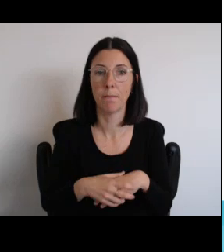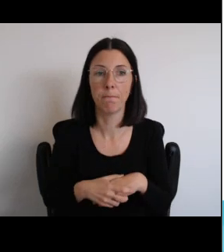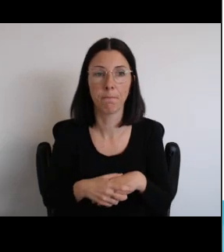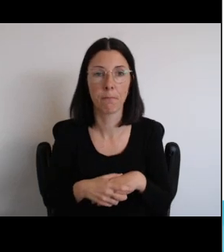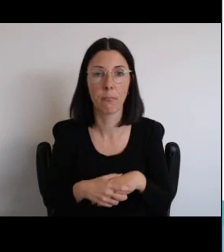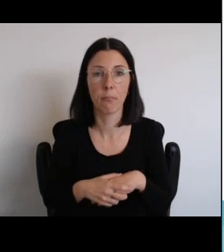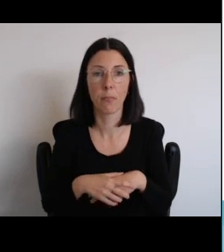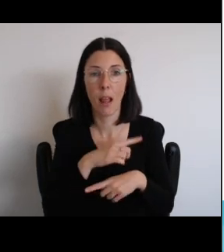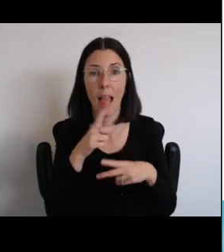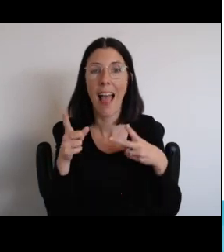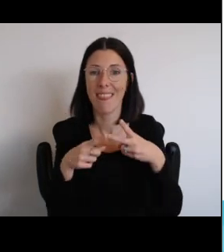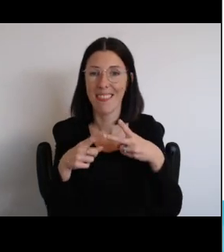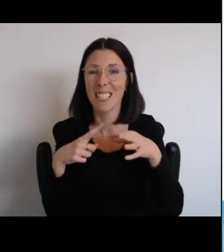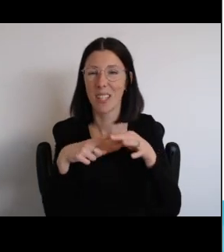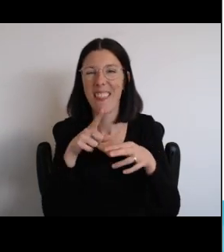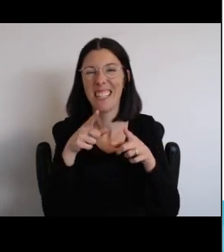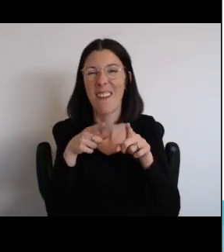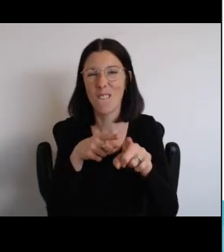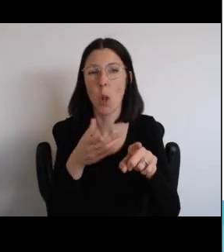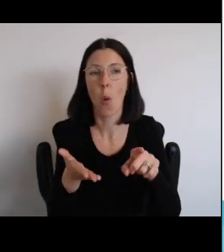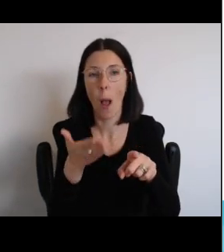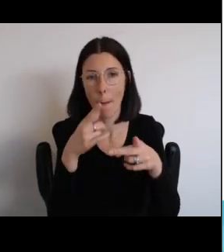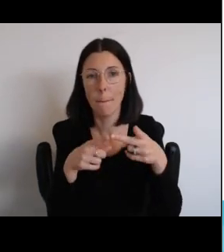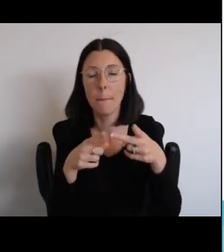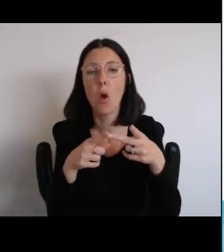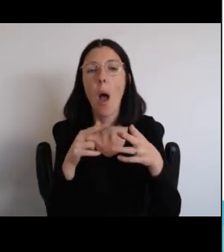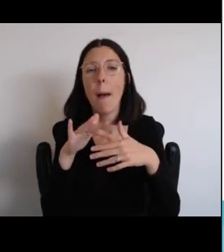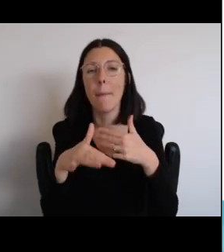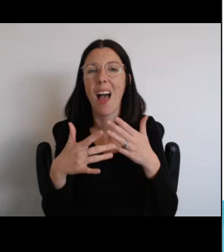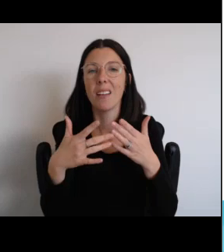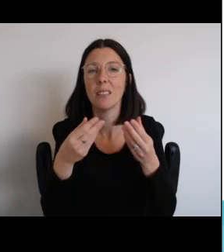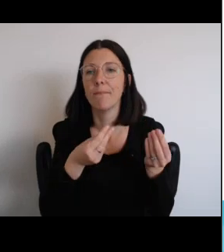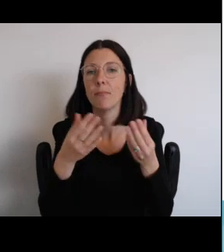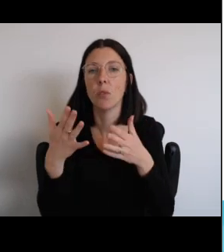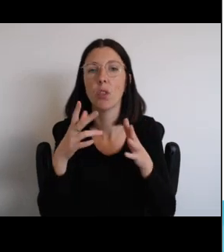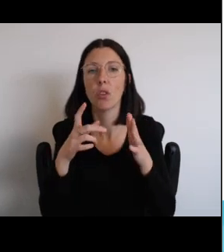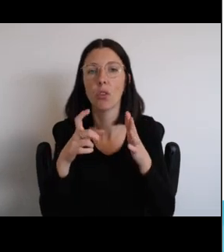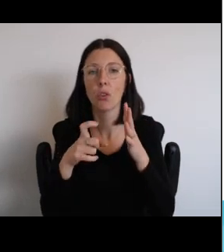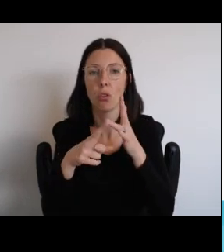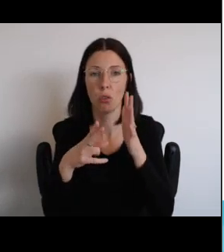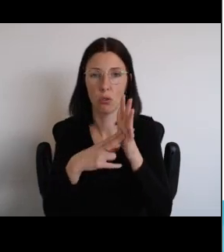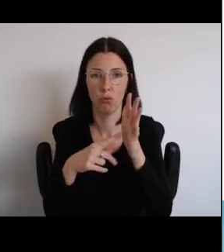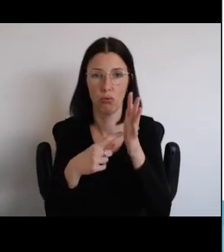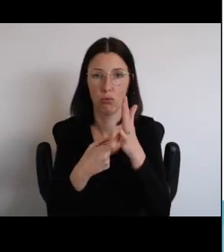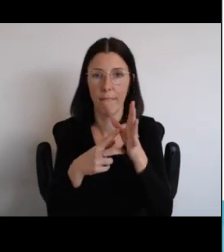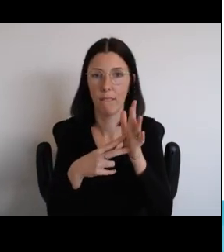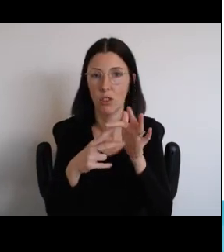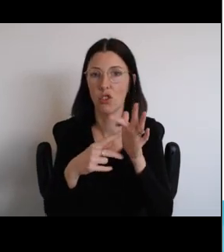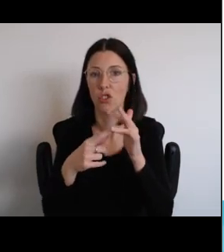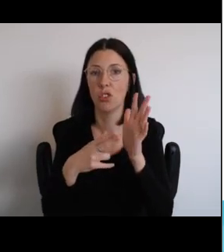to that so need to file the contravention well yes there is a there is a case I think there for